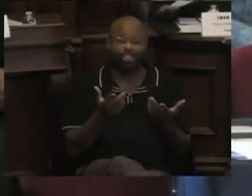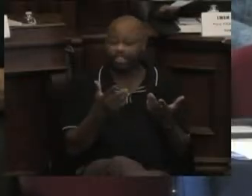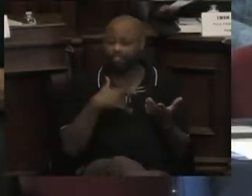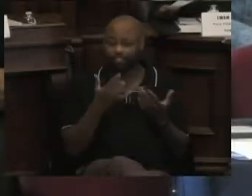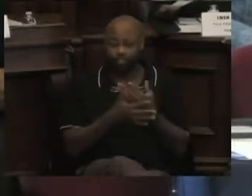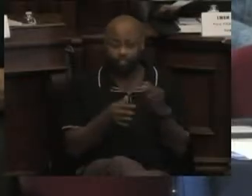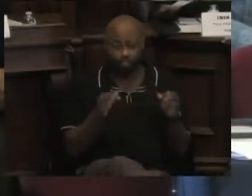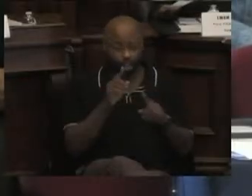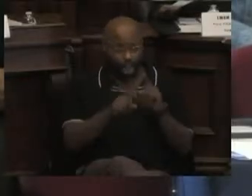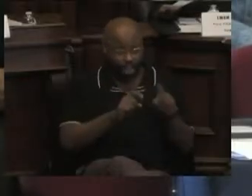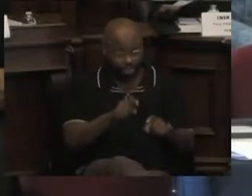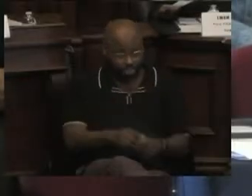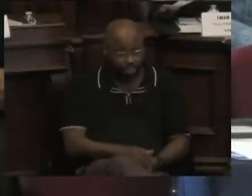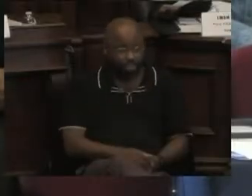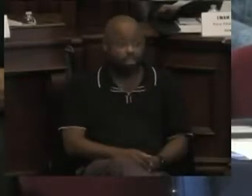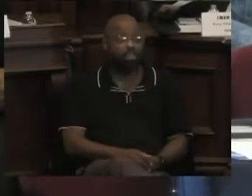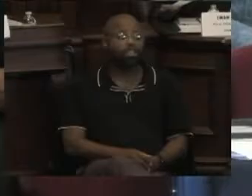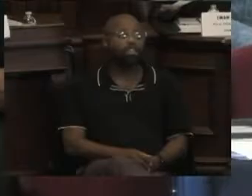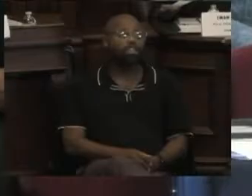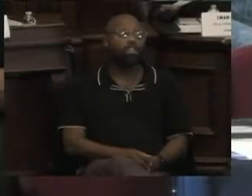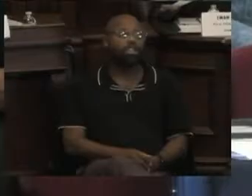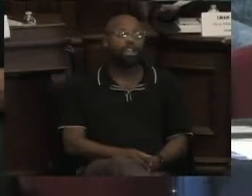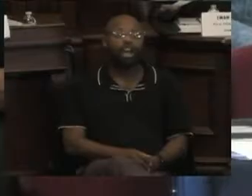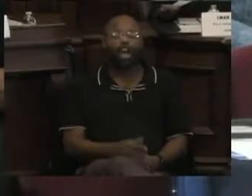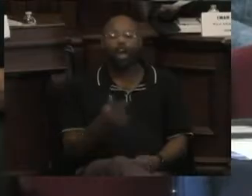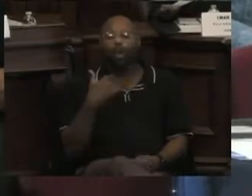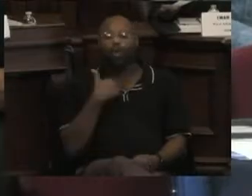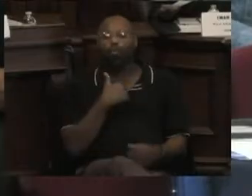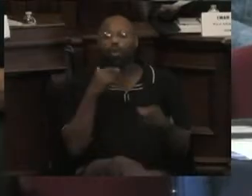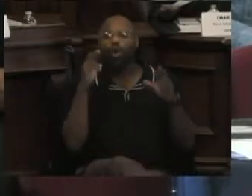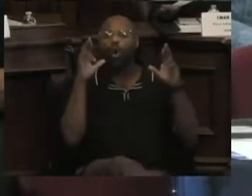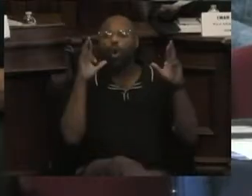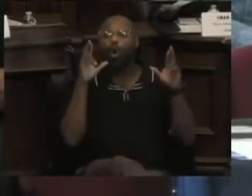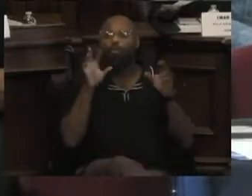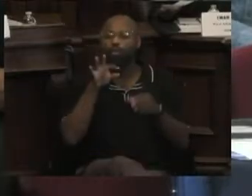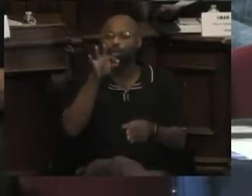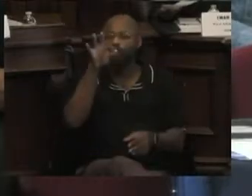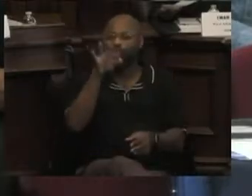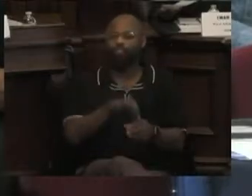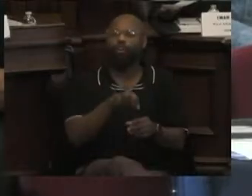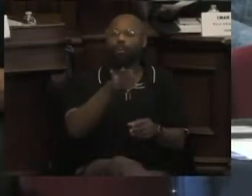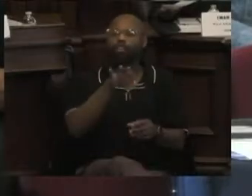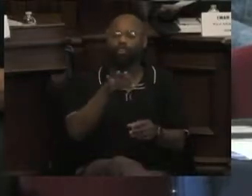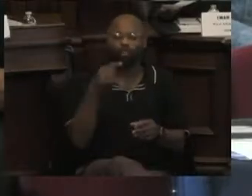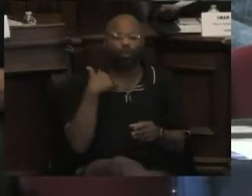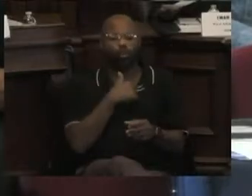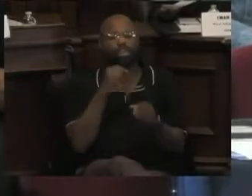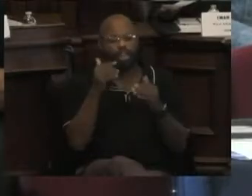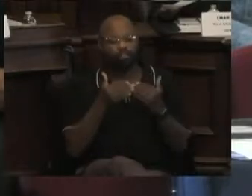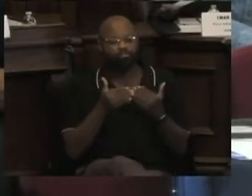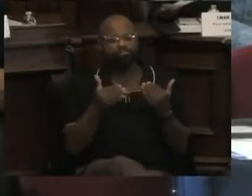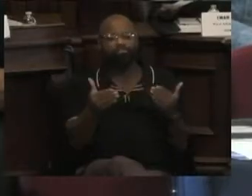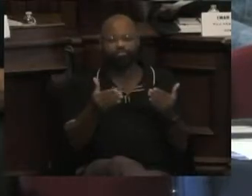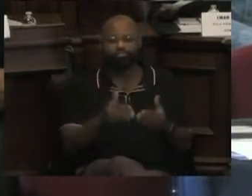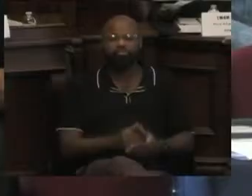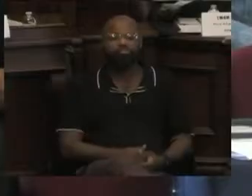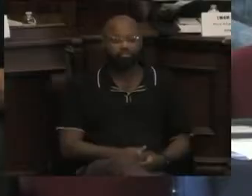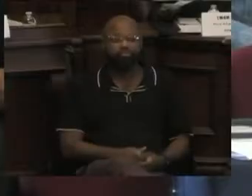And then certainly if you have any questions, please feel free to ask the questions. And then